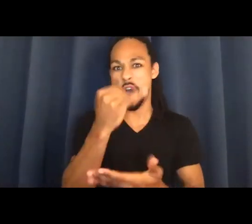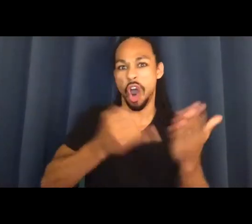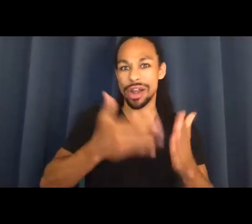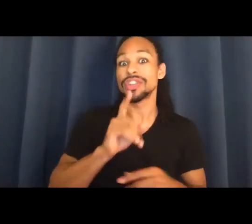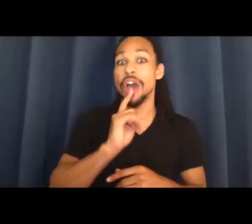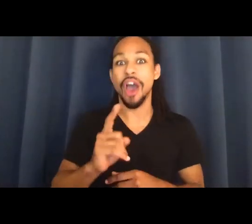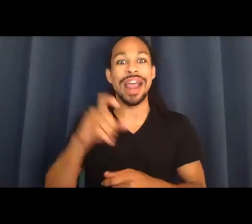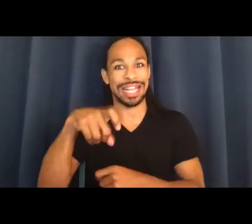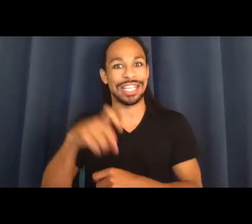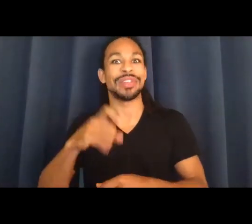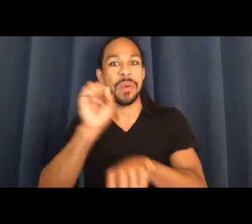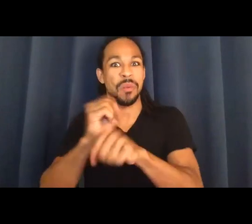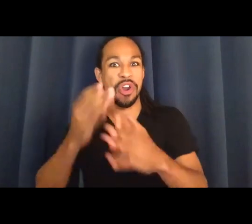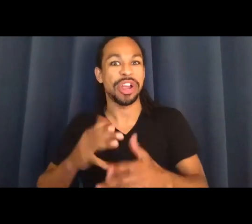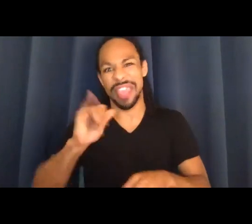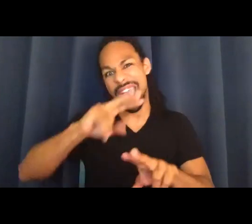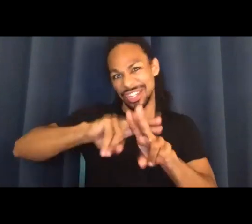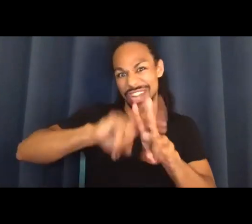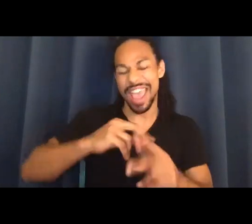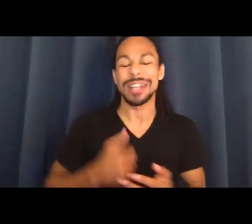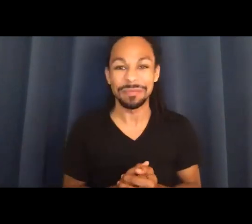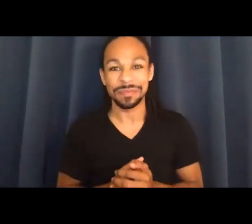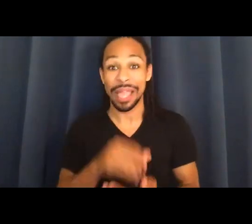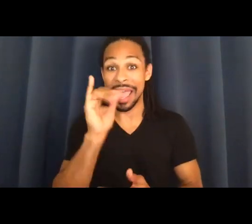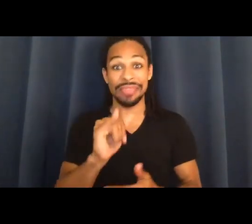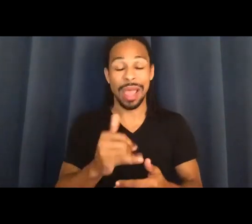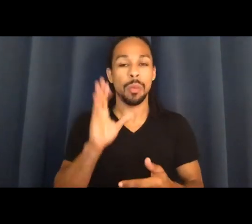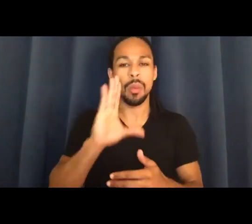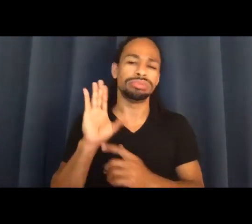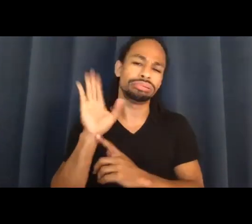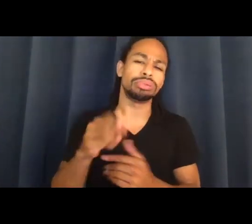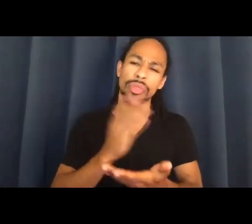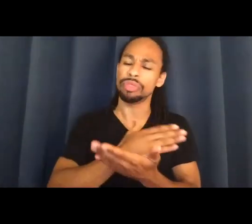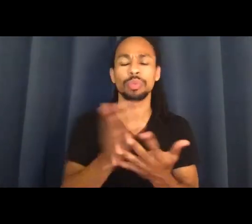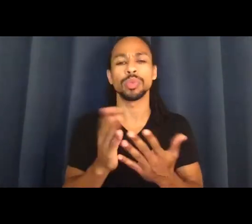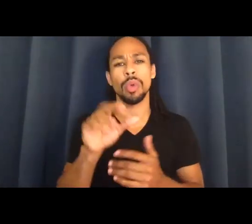will run through early August demands the acknowledgment, representation and integration of dance and